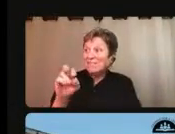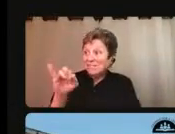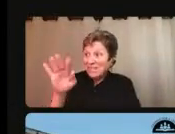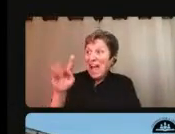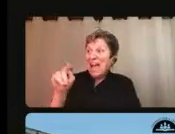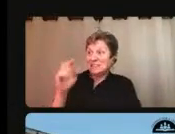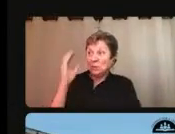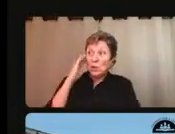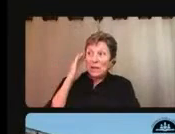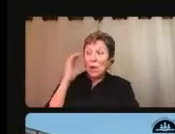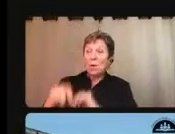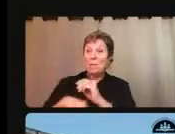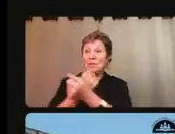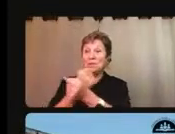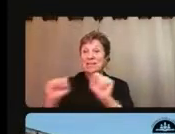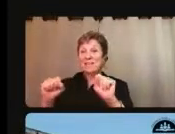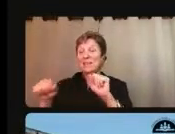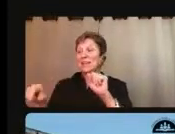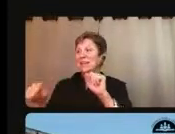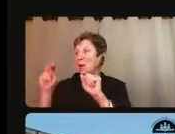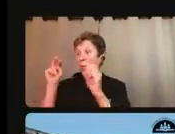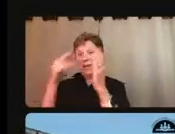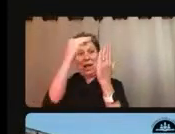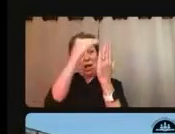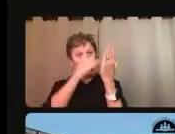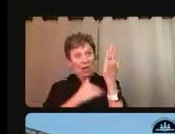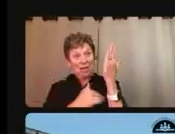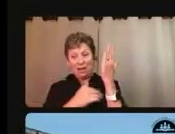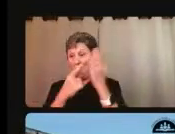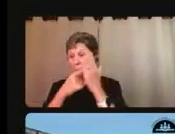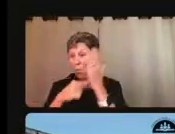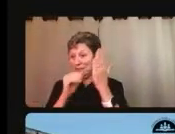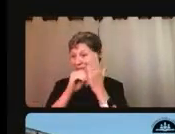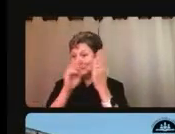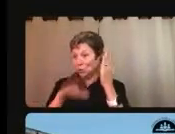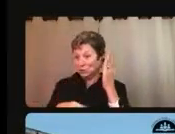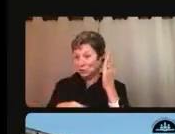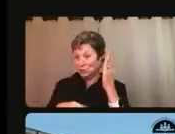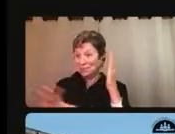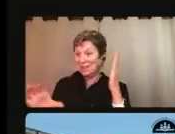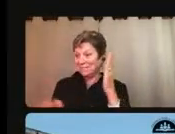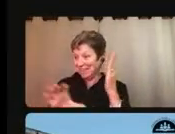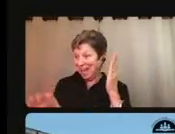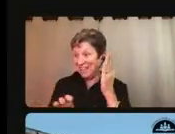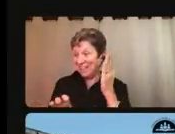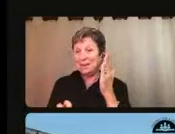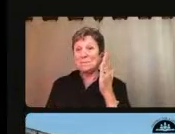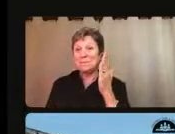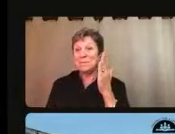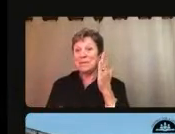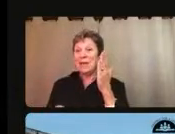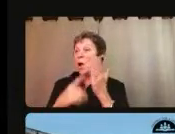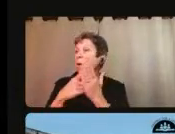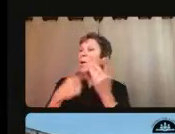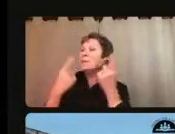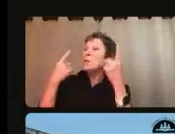WHEN IT COMES TO SAFETY. THERE ARE OBJECTIVE FACTS ABOUT